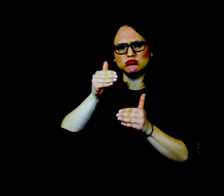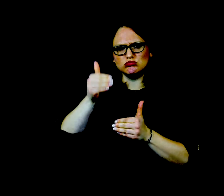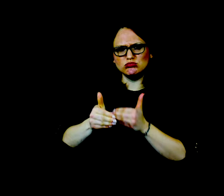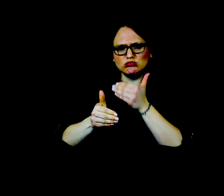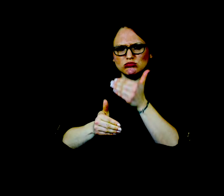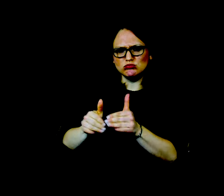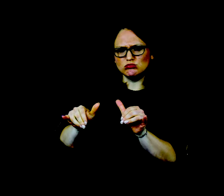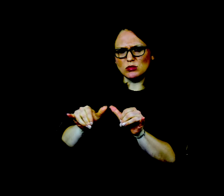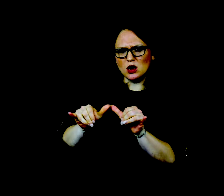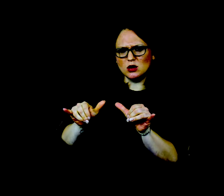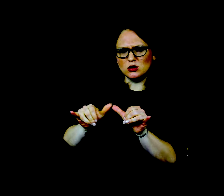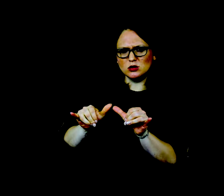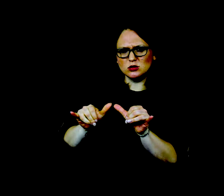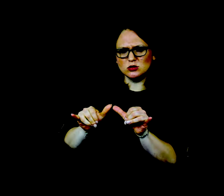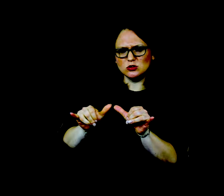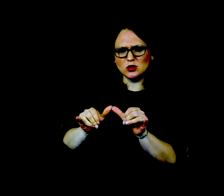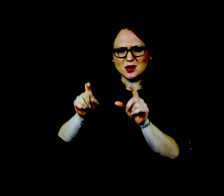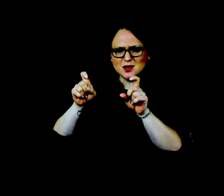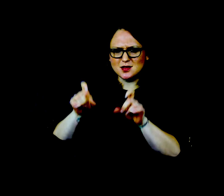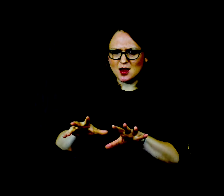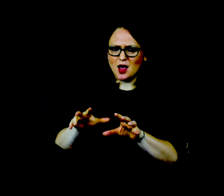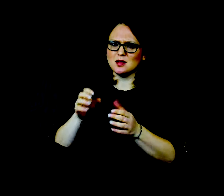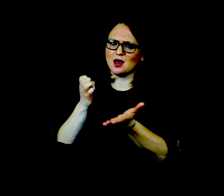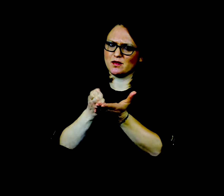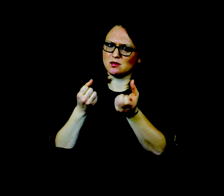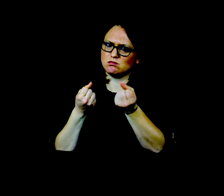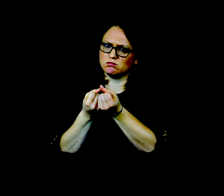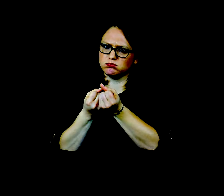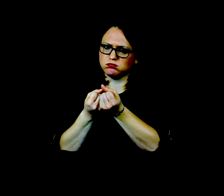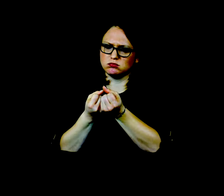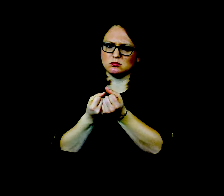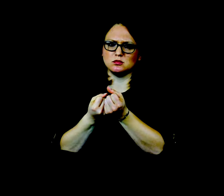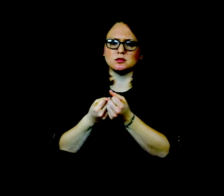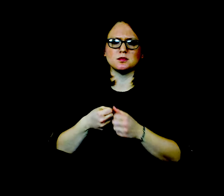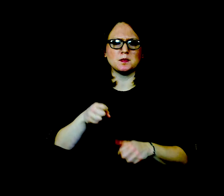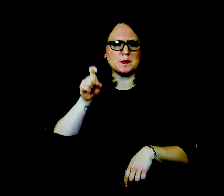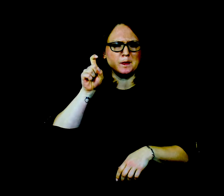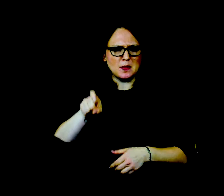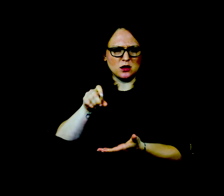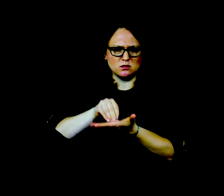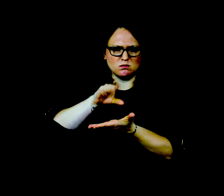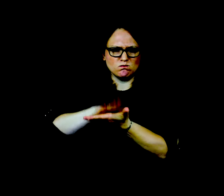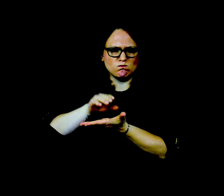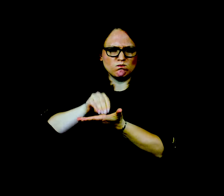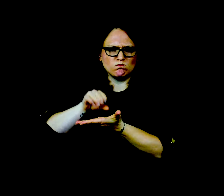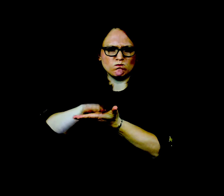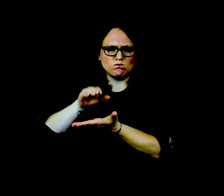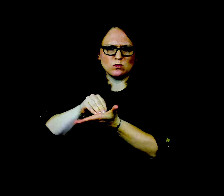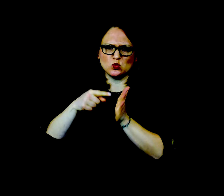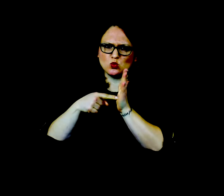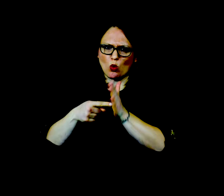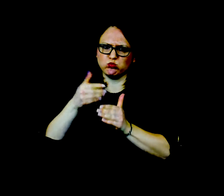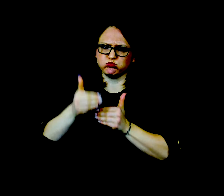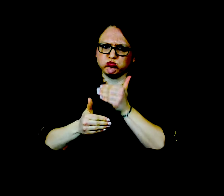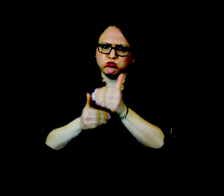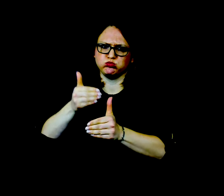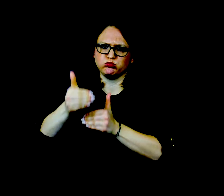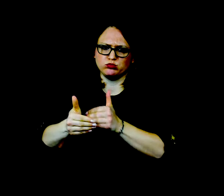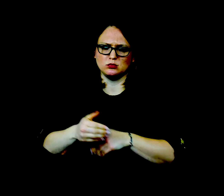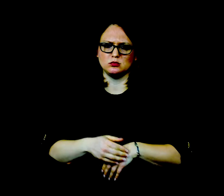evidence-based assessments to track their progress on meeting benchmarks including language acquisition;